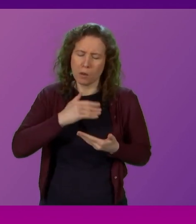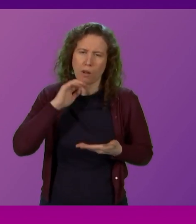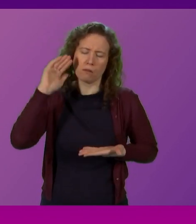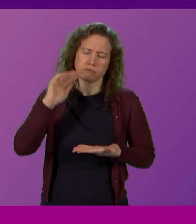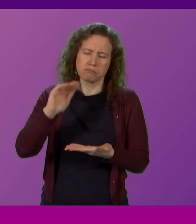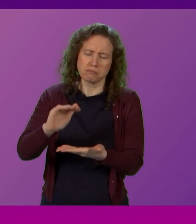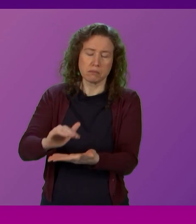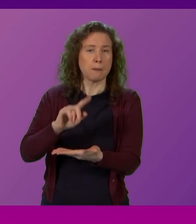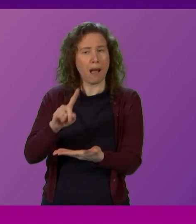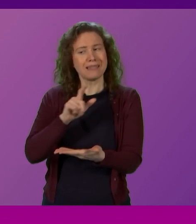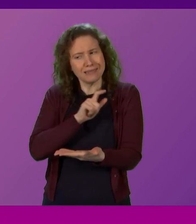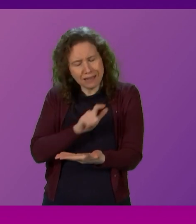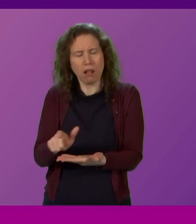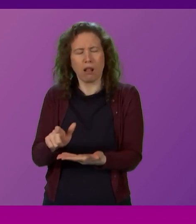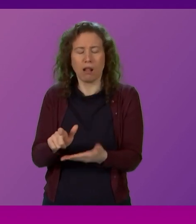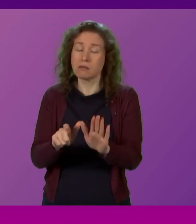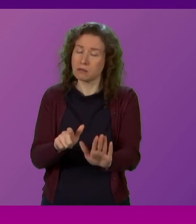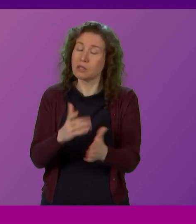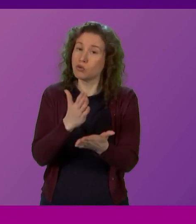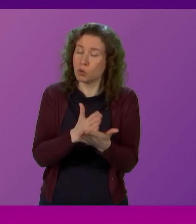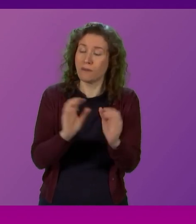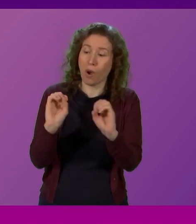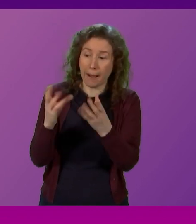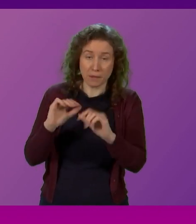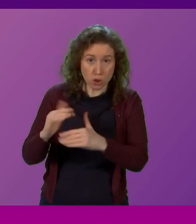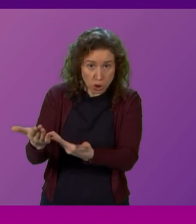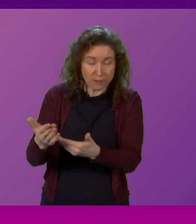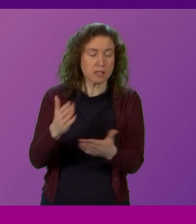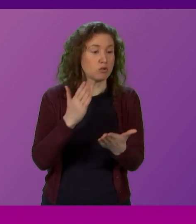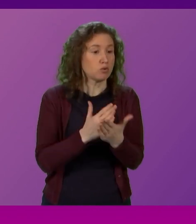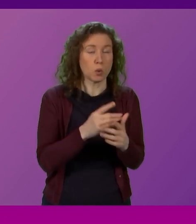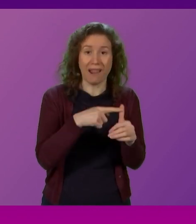That should not take away from the fact—true in our Ambulance Service, our accident and